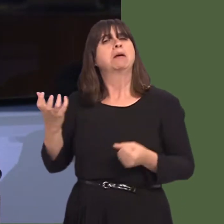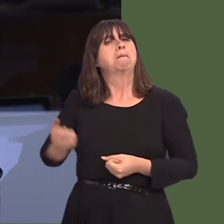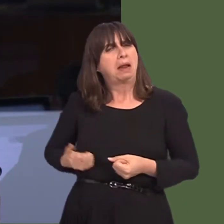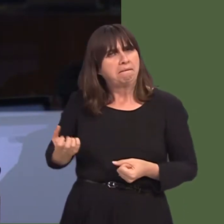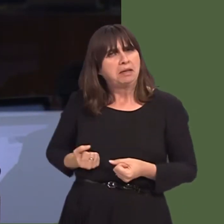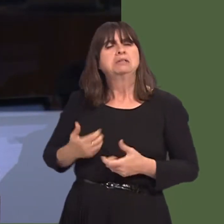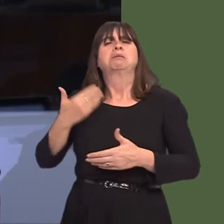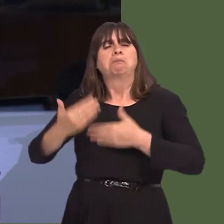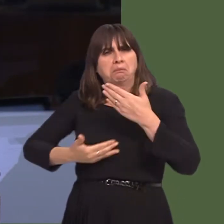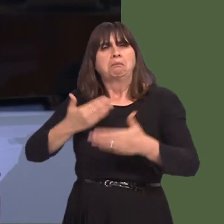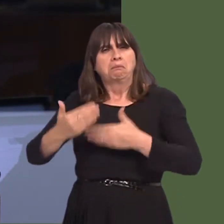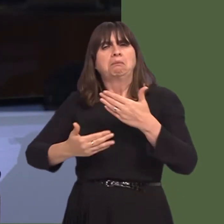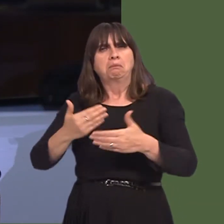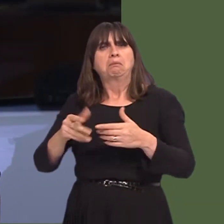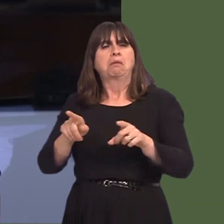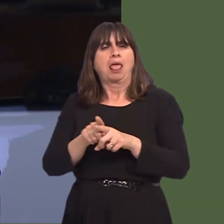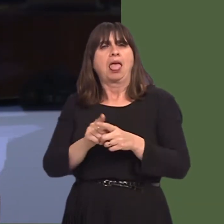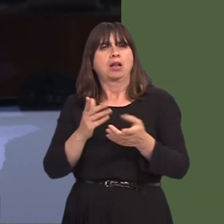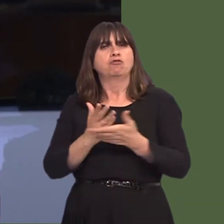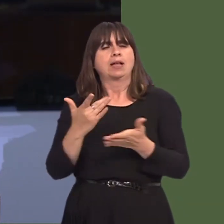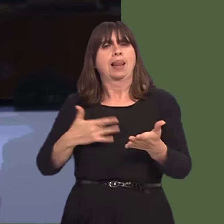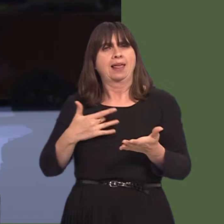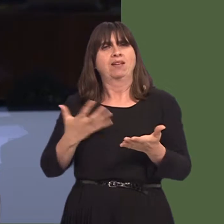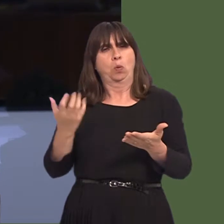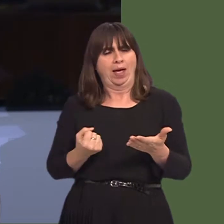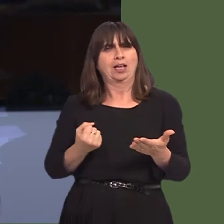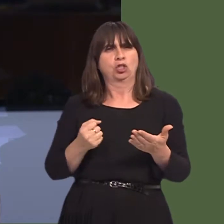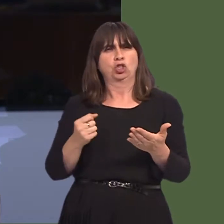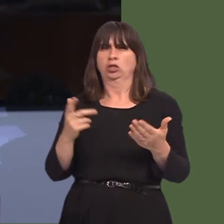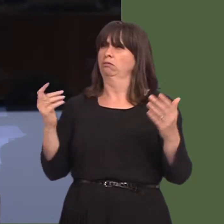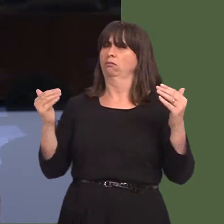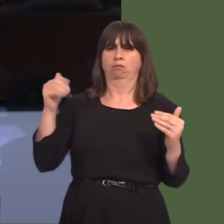you'd agree that we do need to ensure fairness, particularly for those on lower incomes.